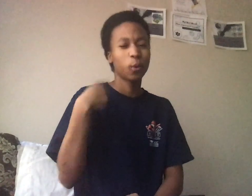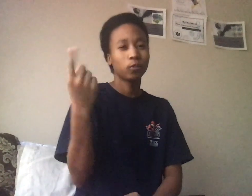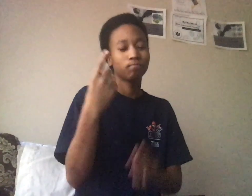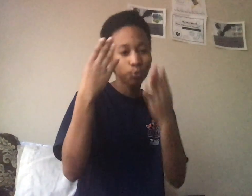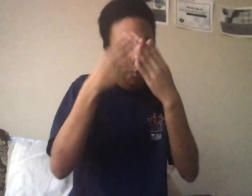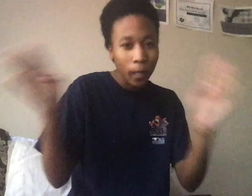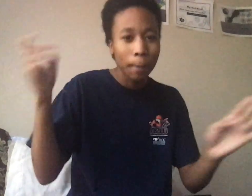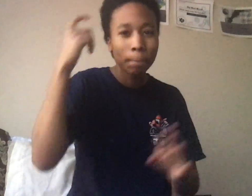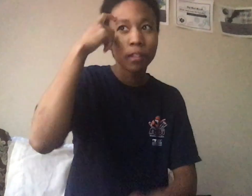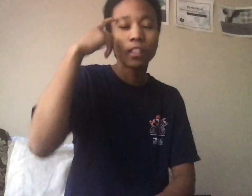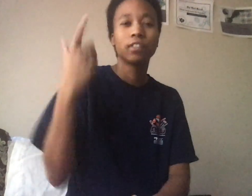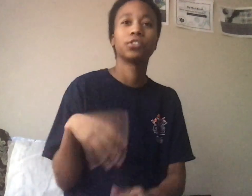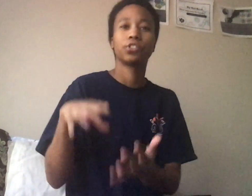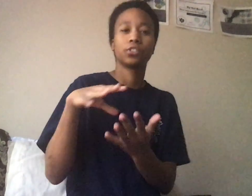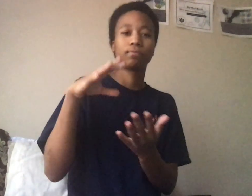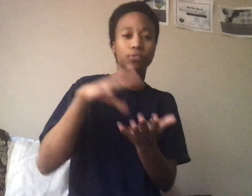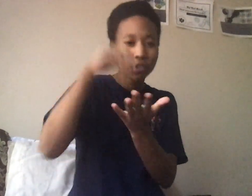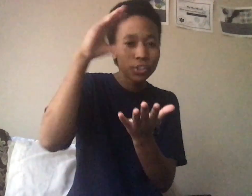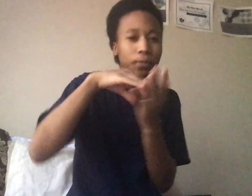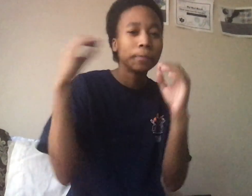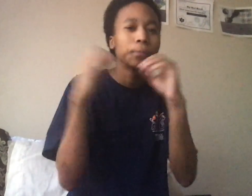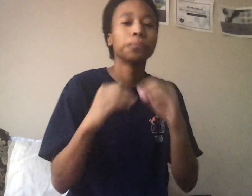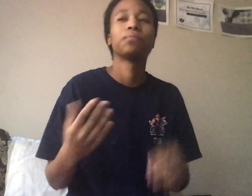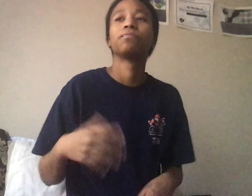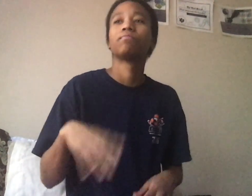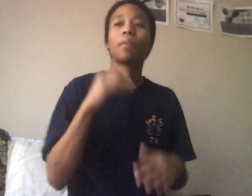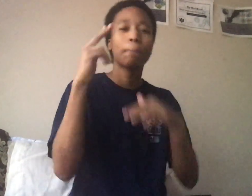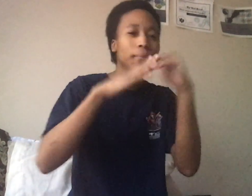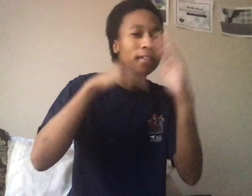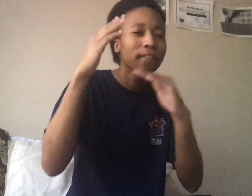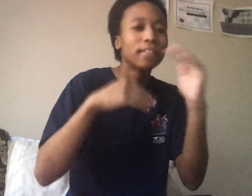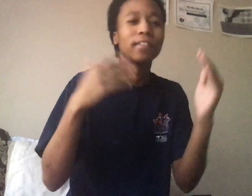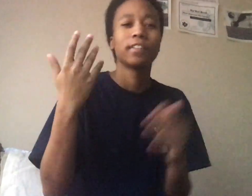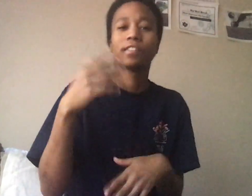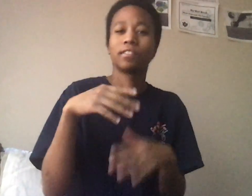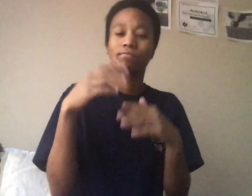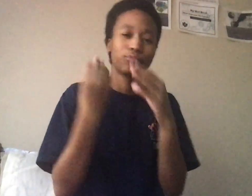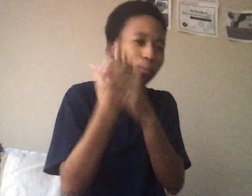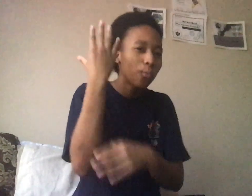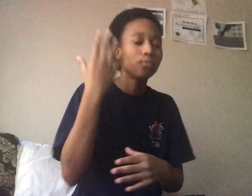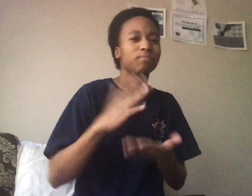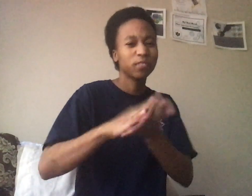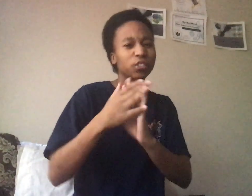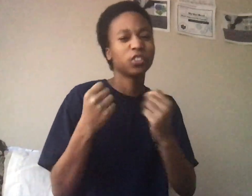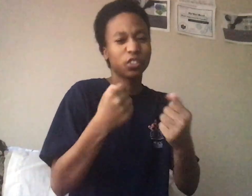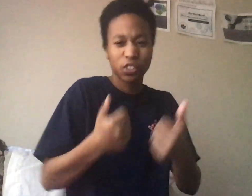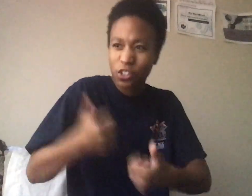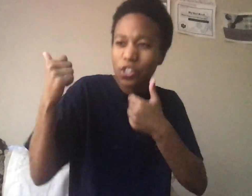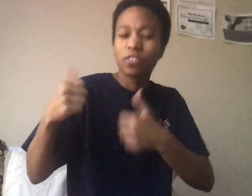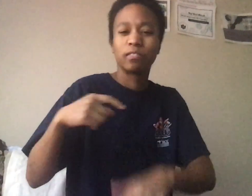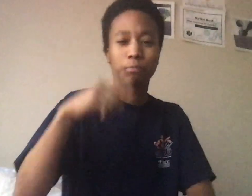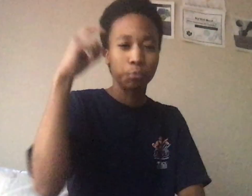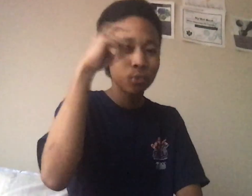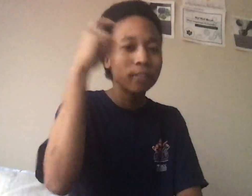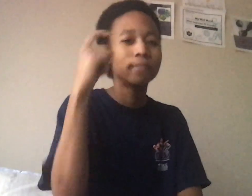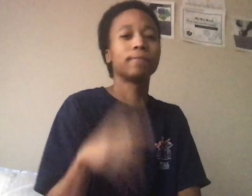I am always open-minded, learning more and building growth. becoming stronger wise